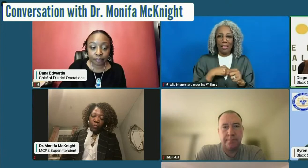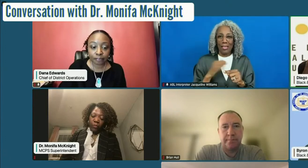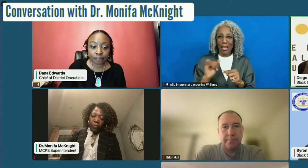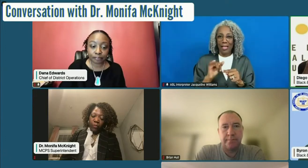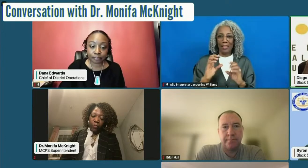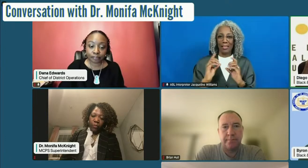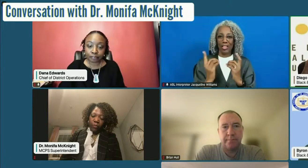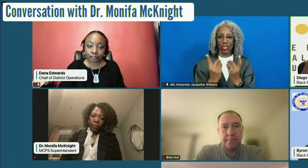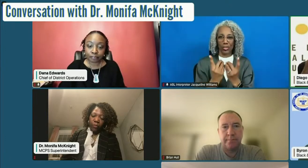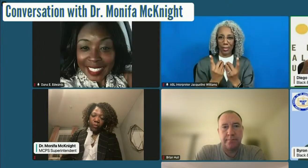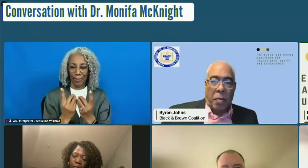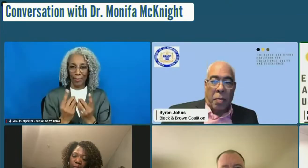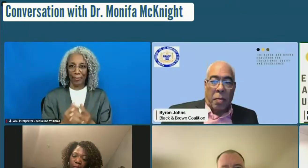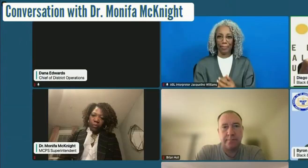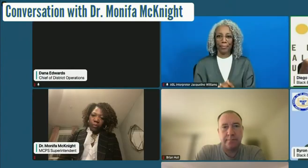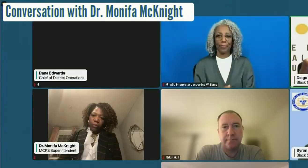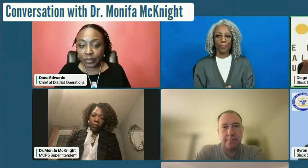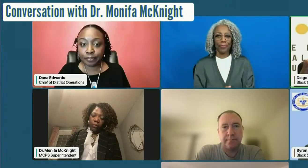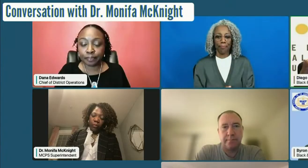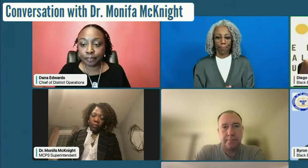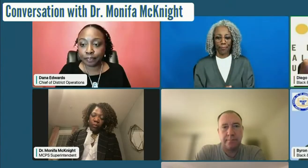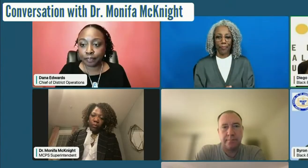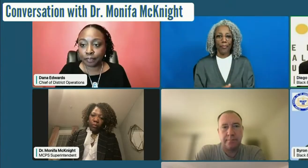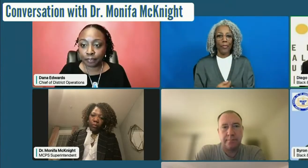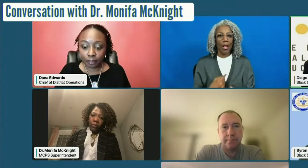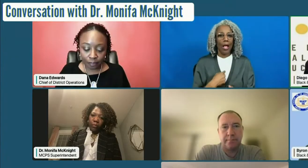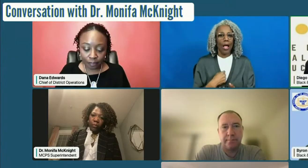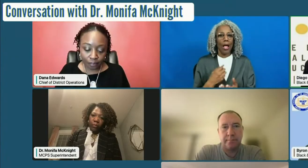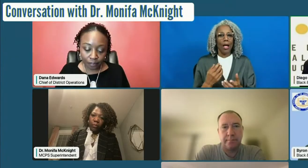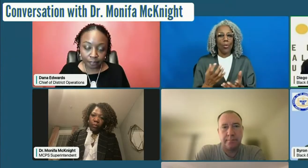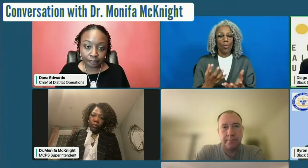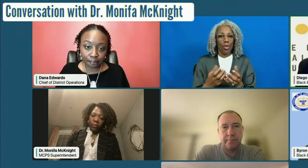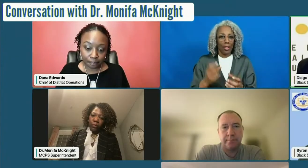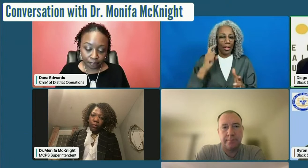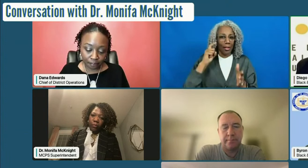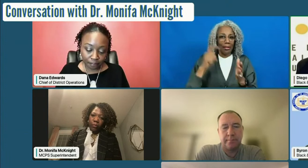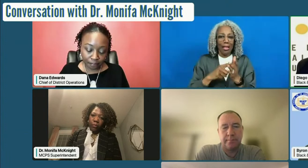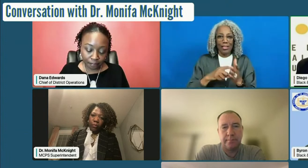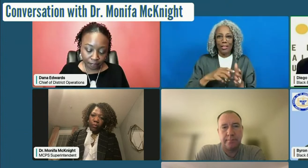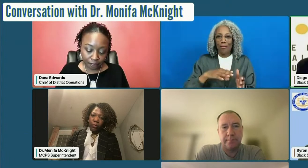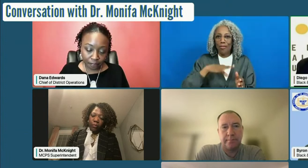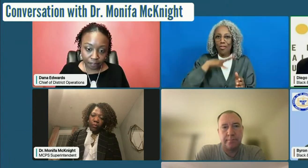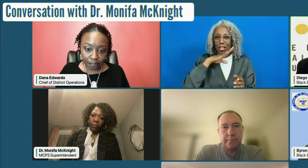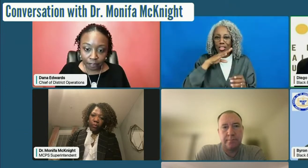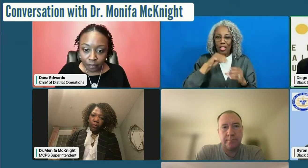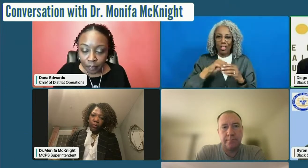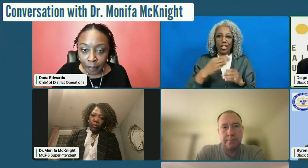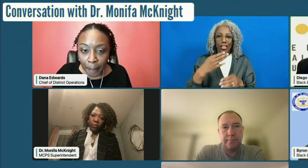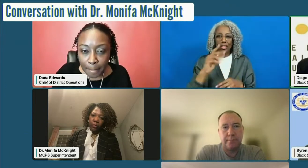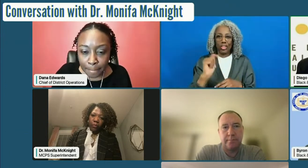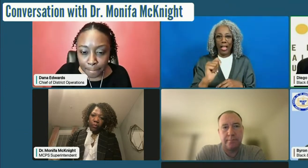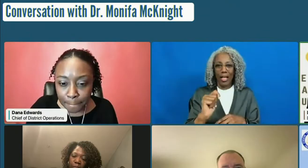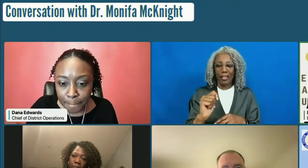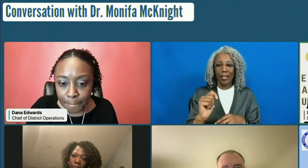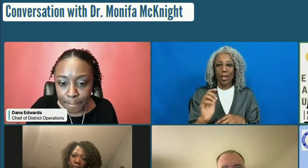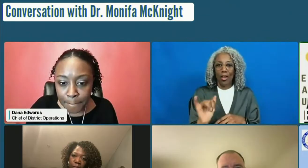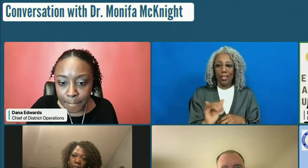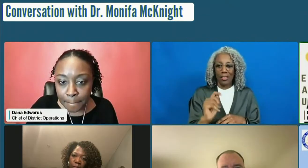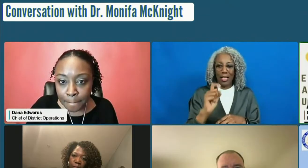for us as a district. So thank you. I just wanna acknowledge